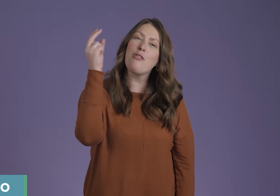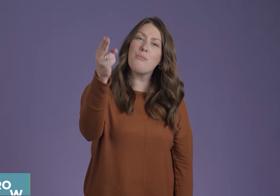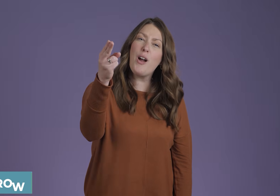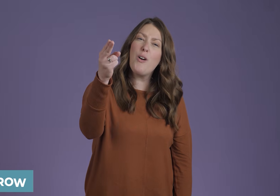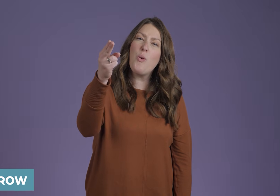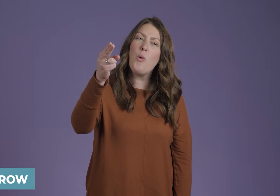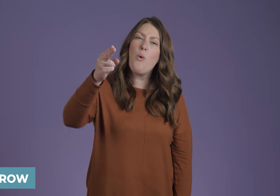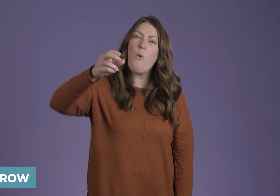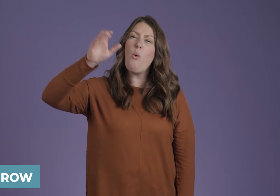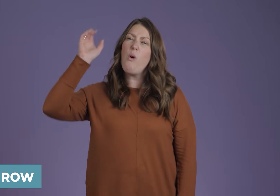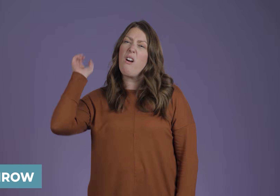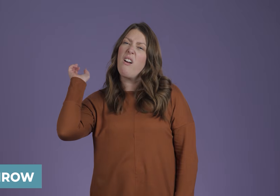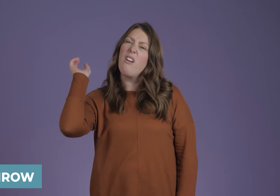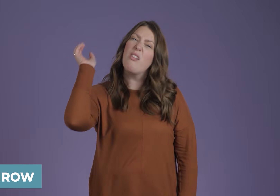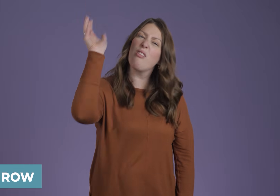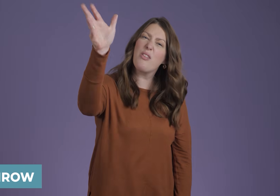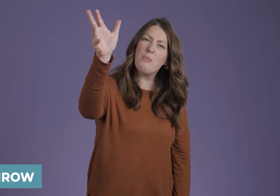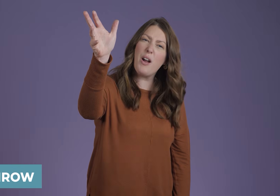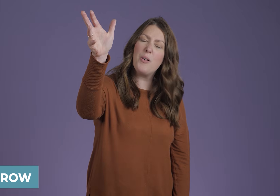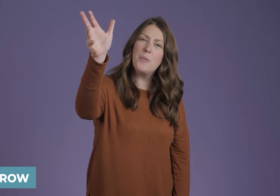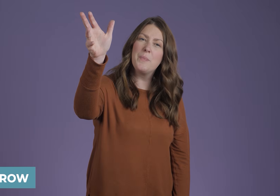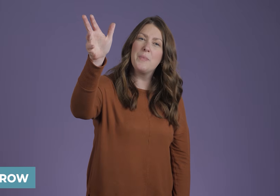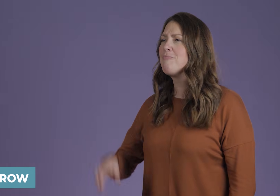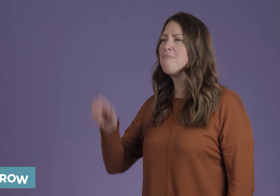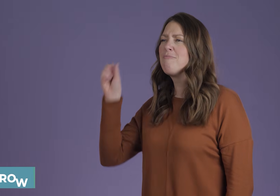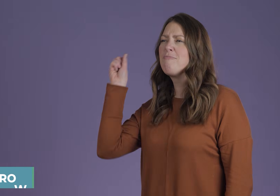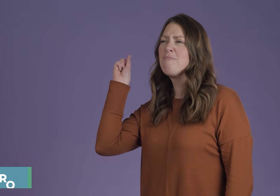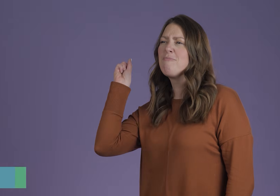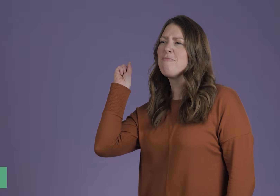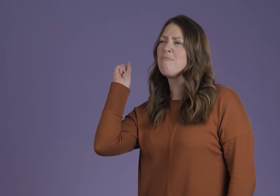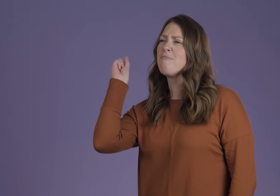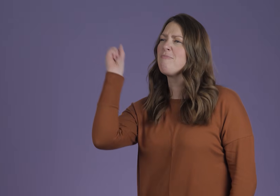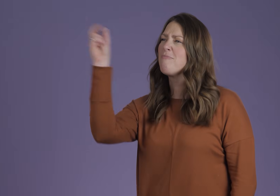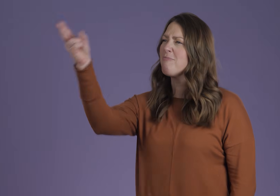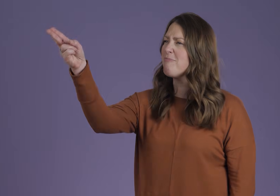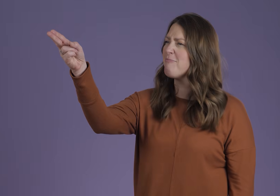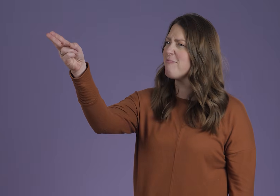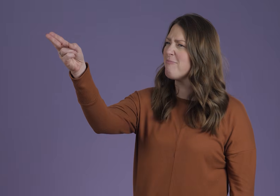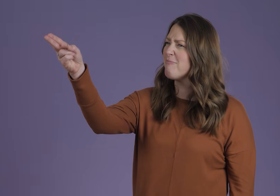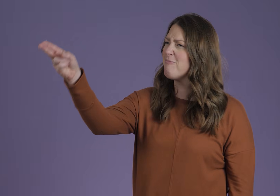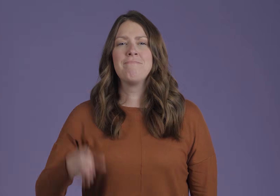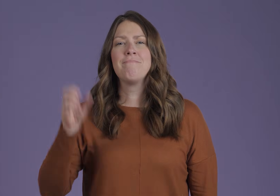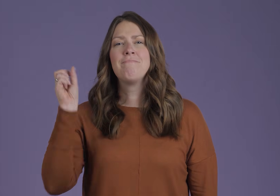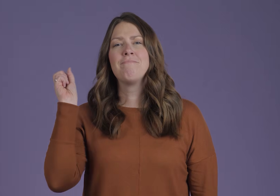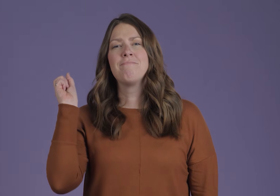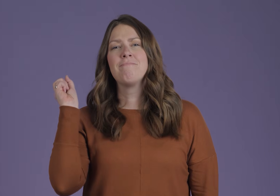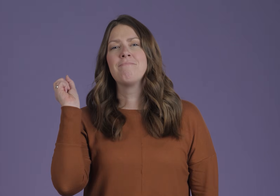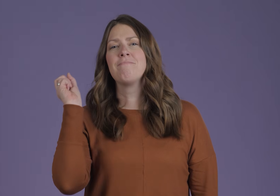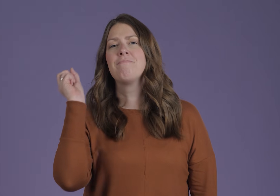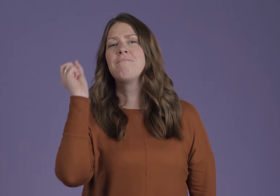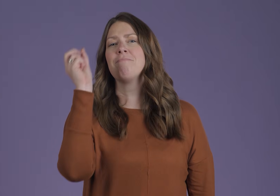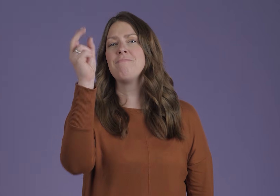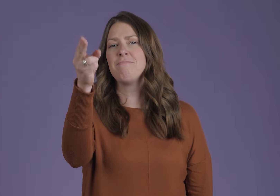Throw or throw. You can throw by flicking out